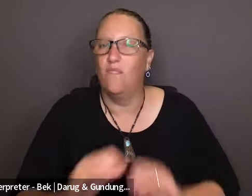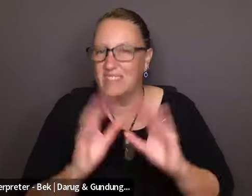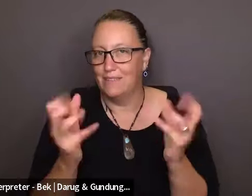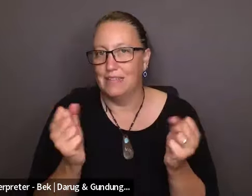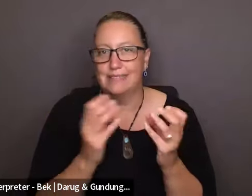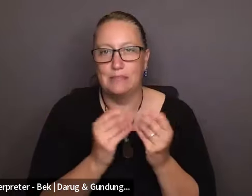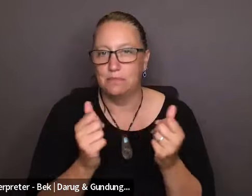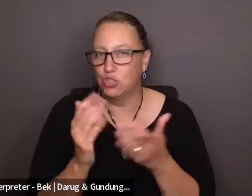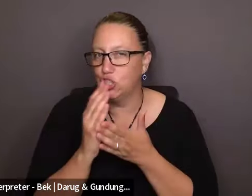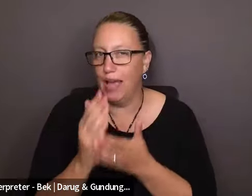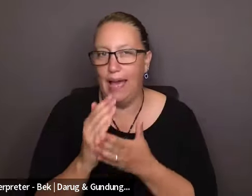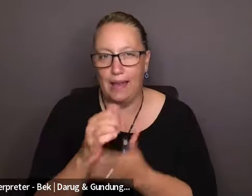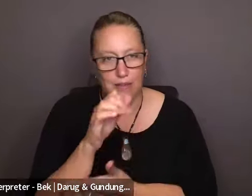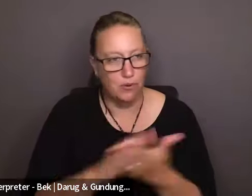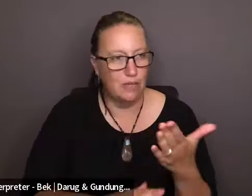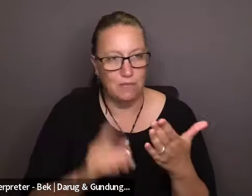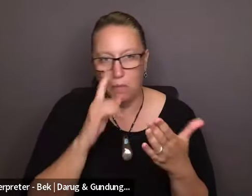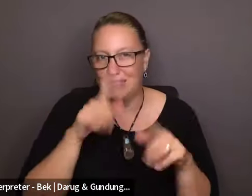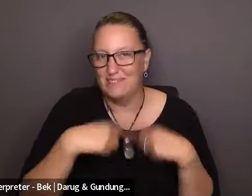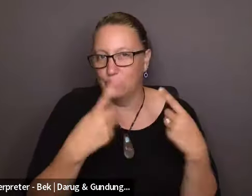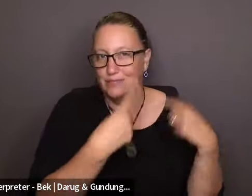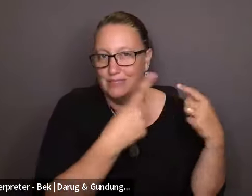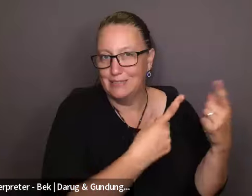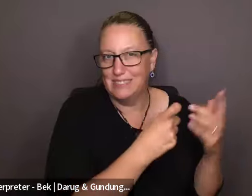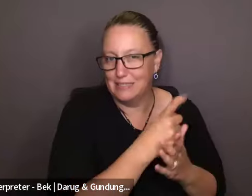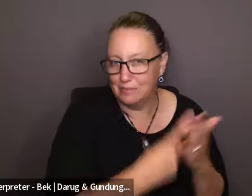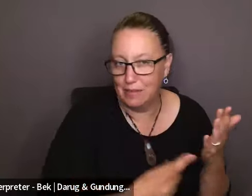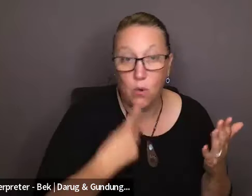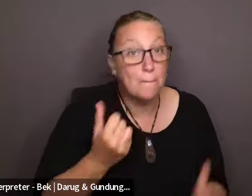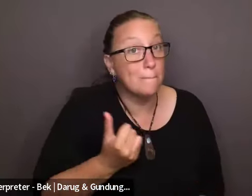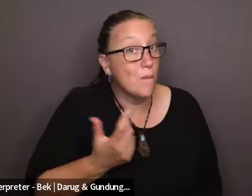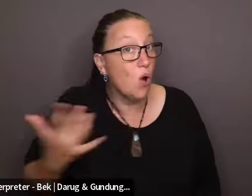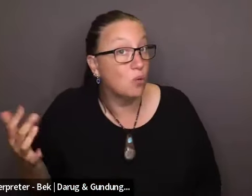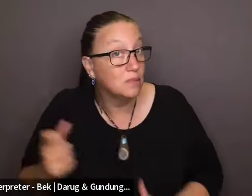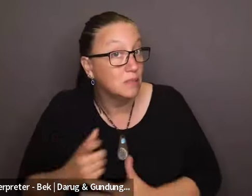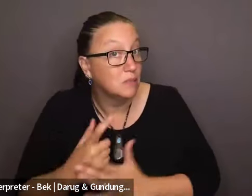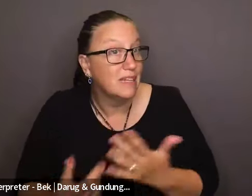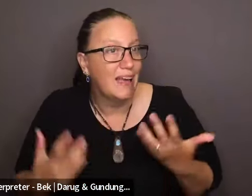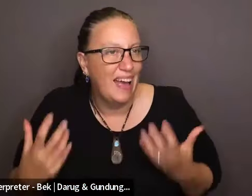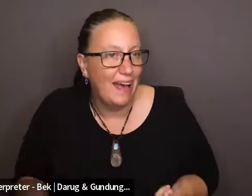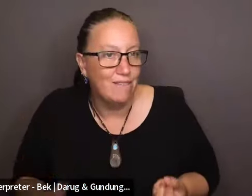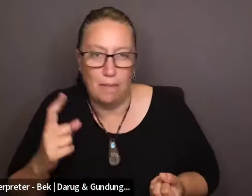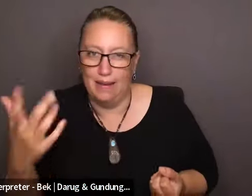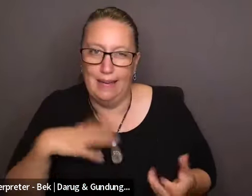physical disability. Obviously in some of the research questions there are shared experiences across